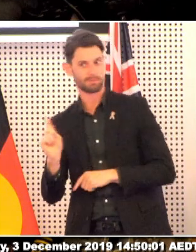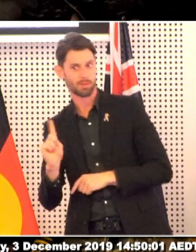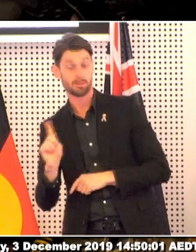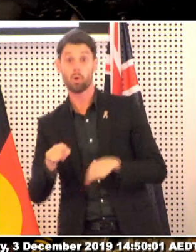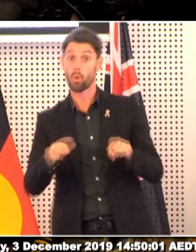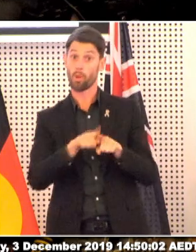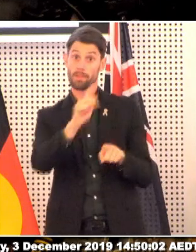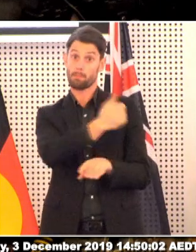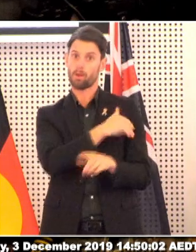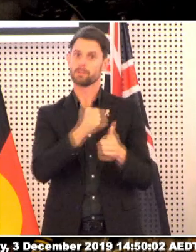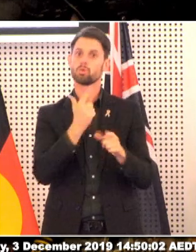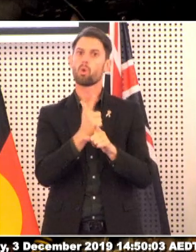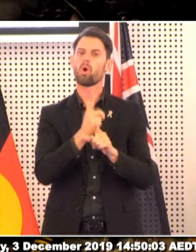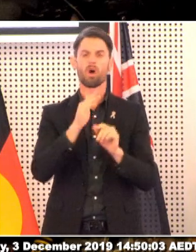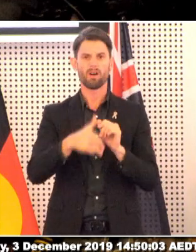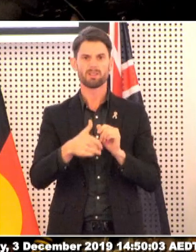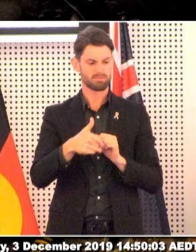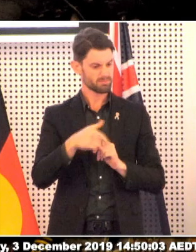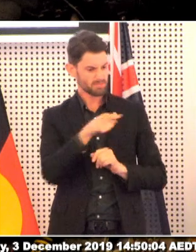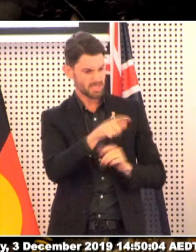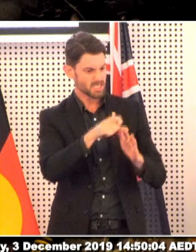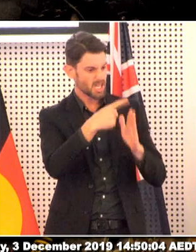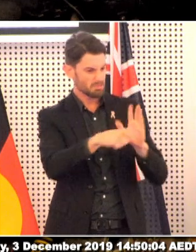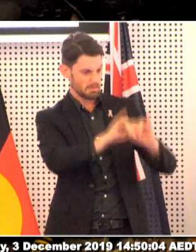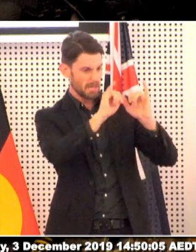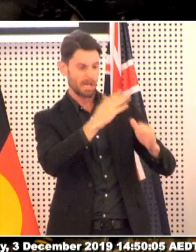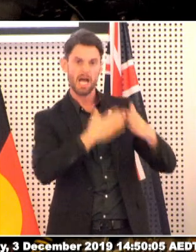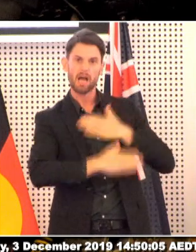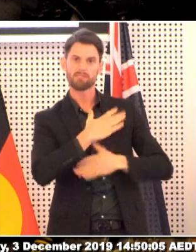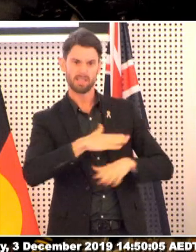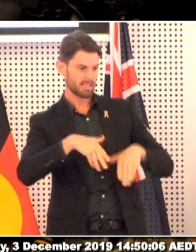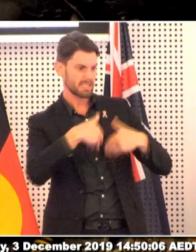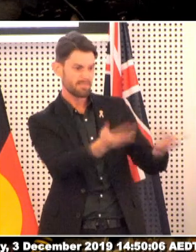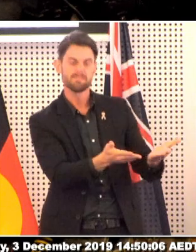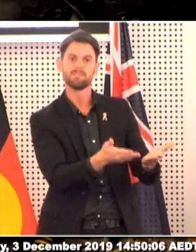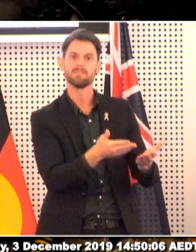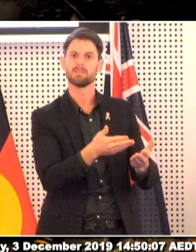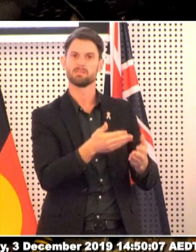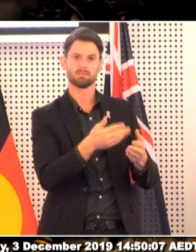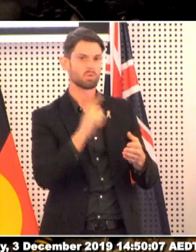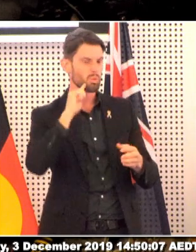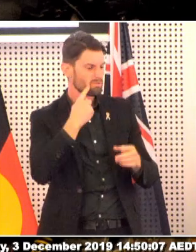use of restraints creates the environment of violence and is this a symptom of a group home or a cause.